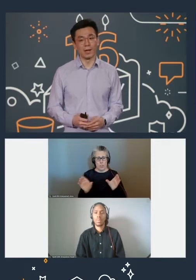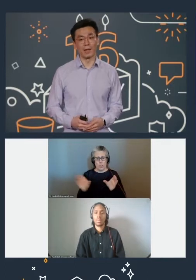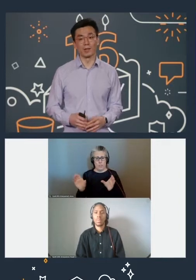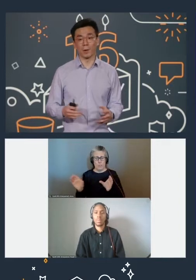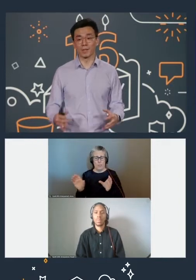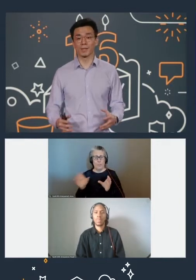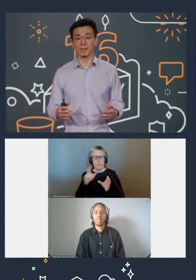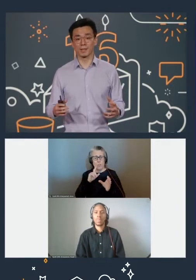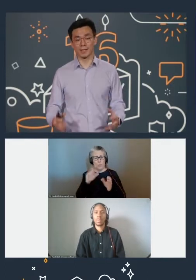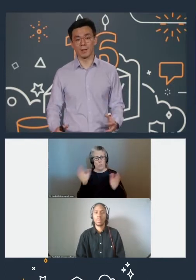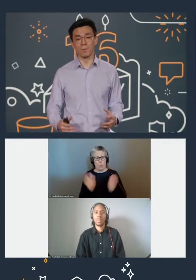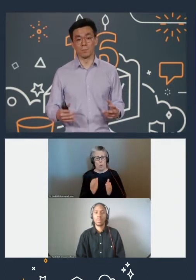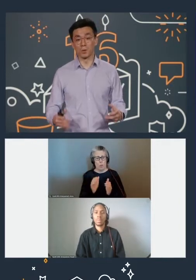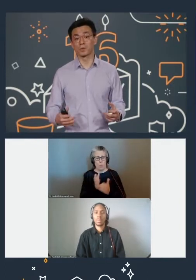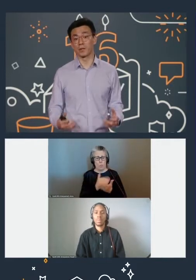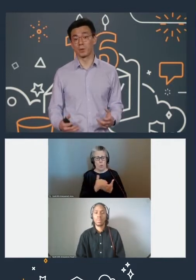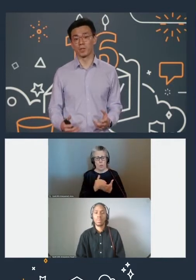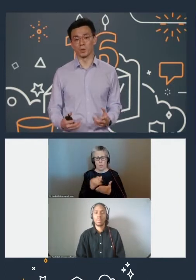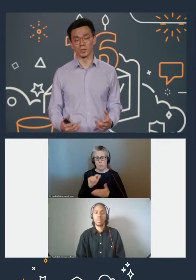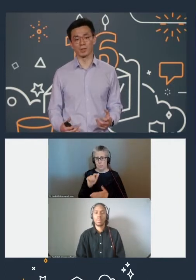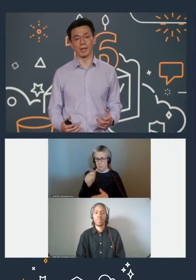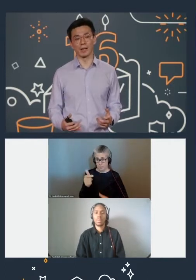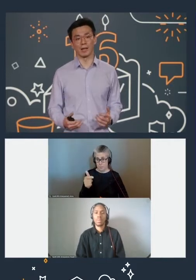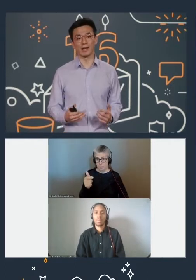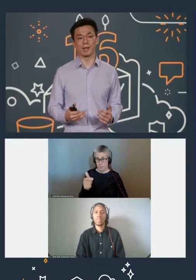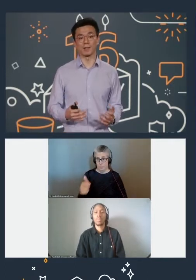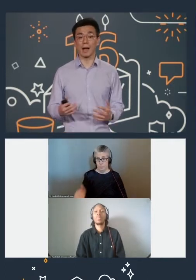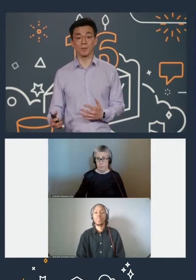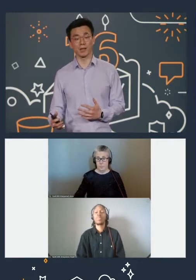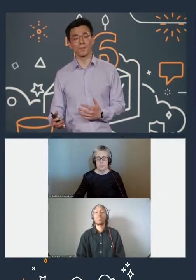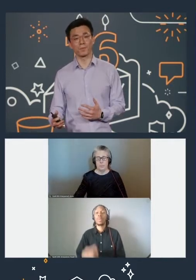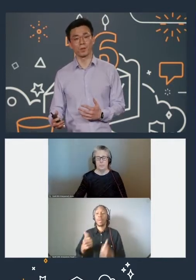And the partition scheme most frequently used today is timestamp.